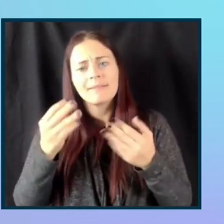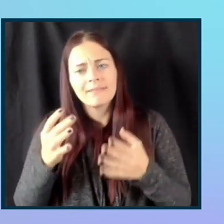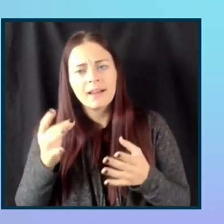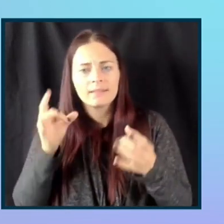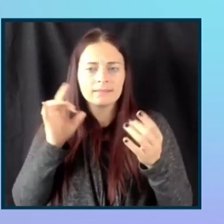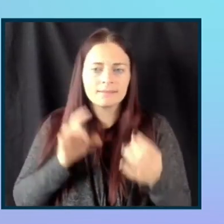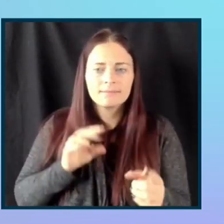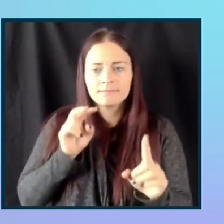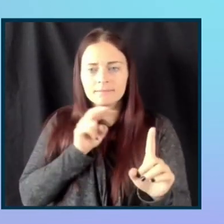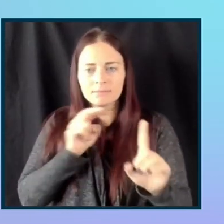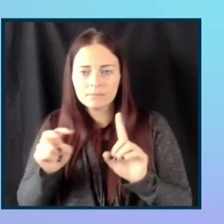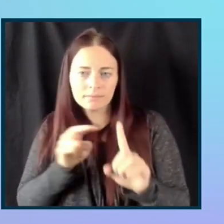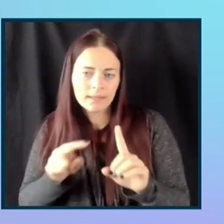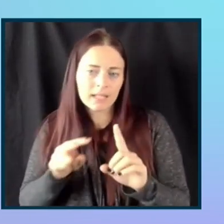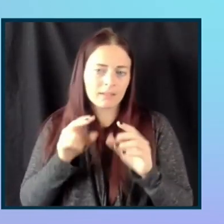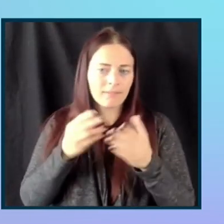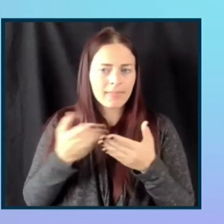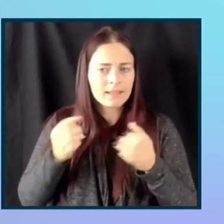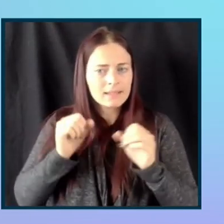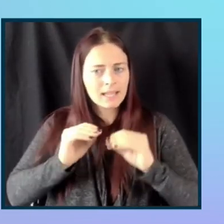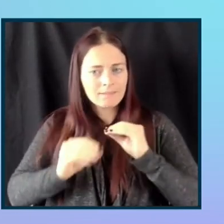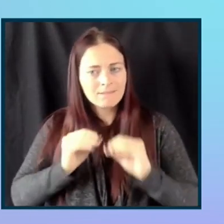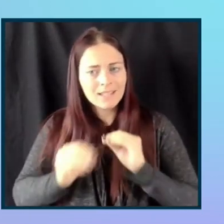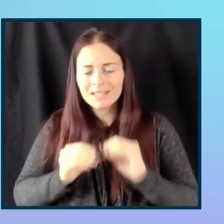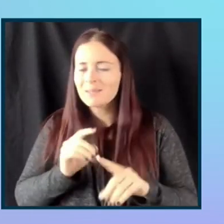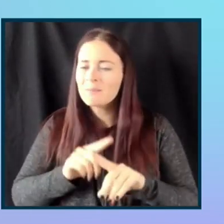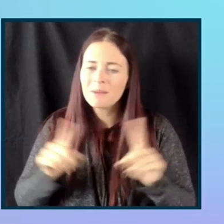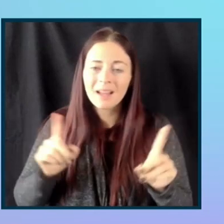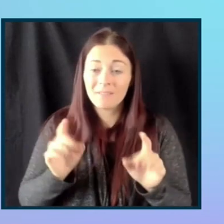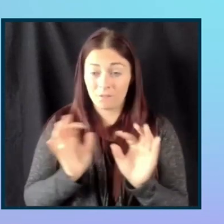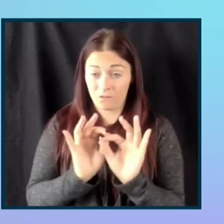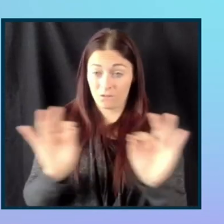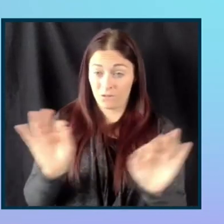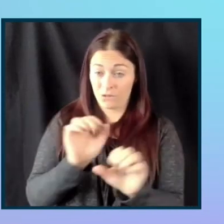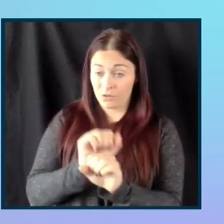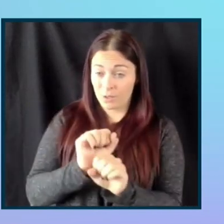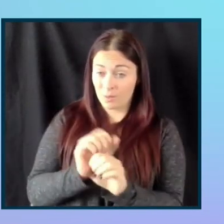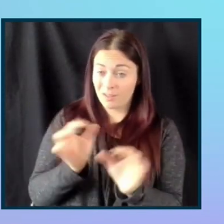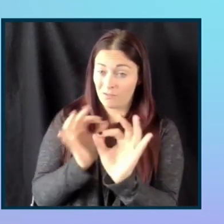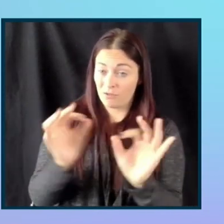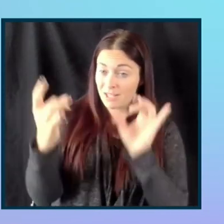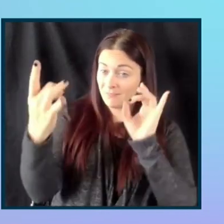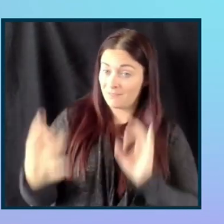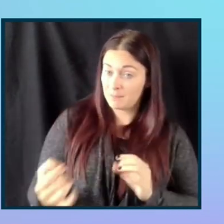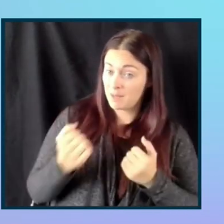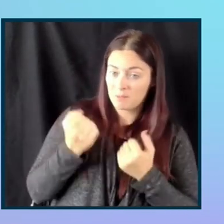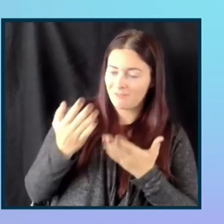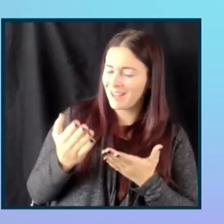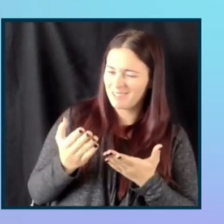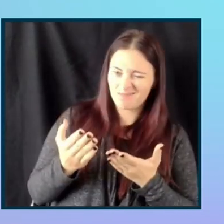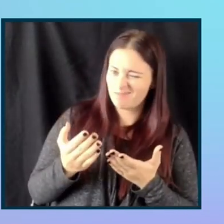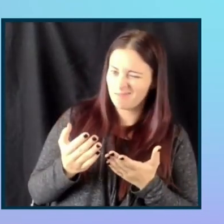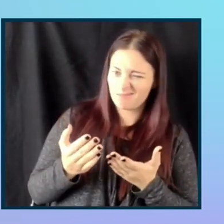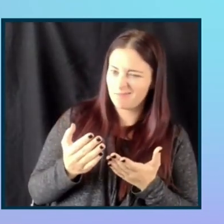but we shouldn't be expecting free work from people. Great, okay, thank you.